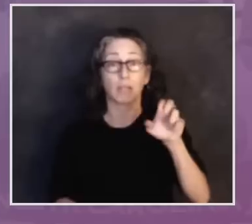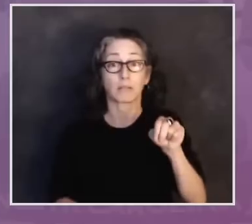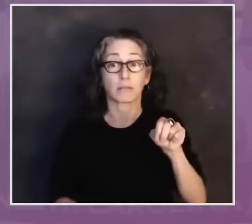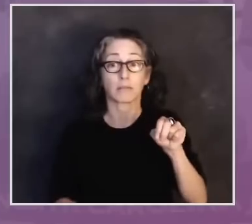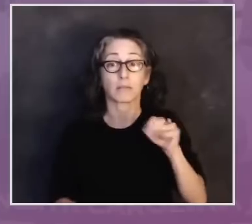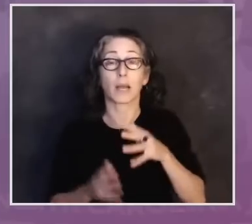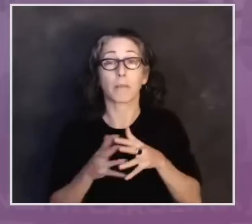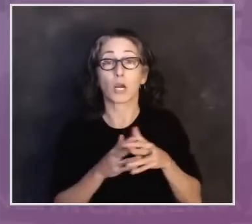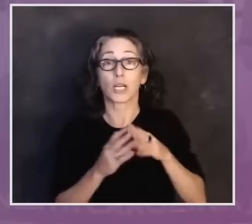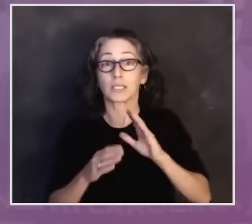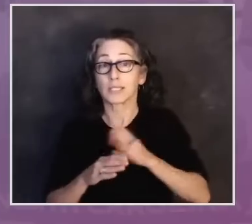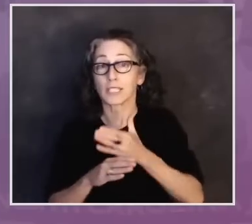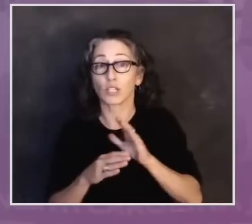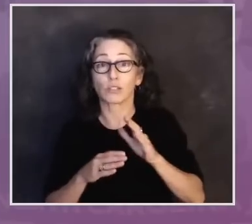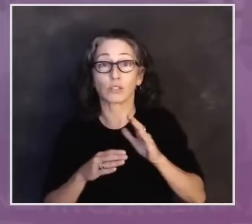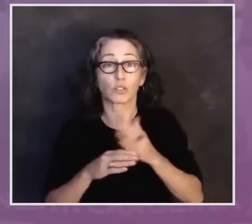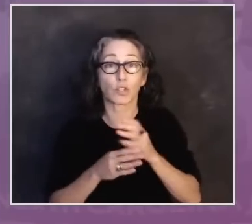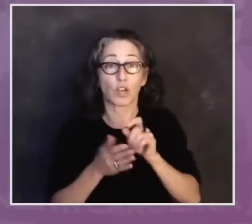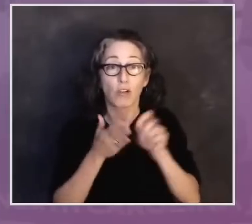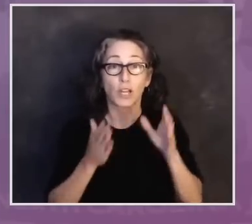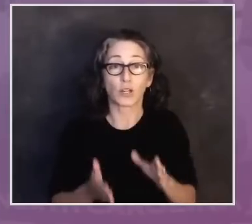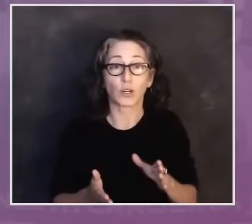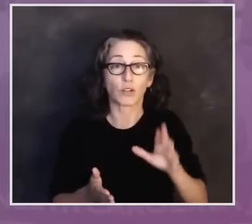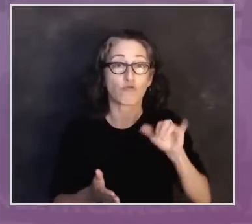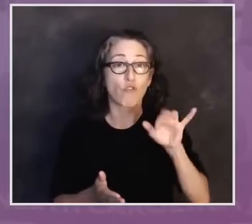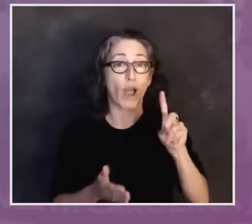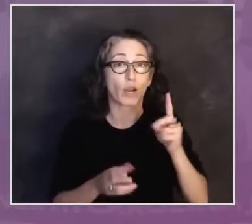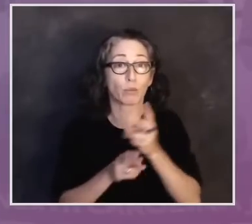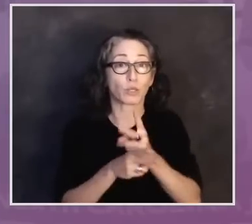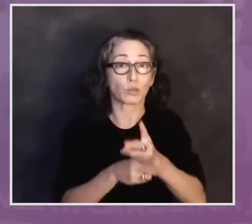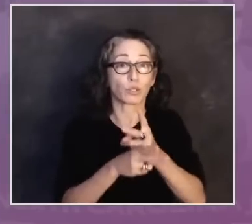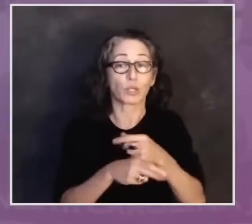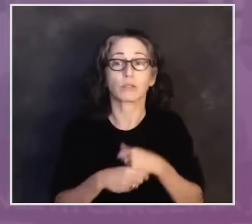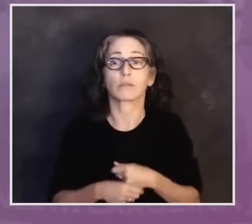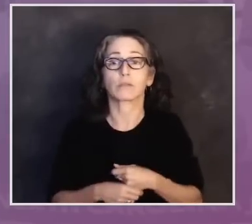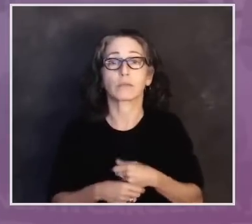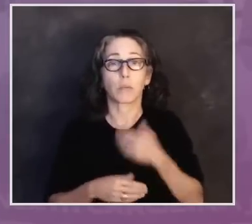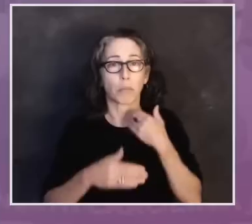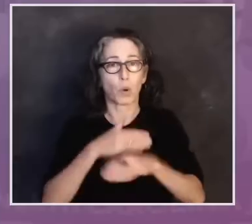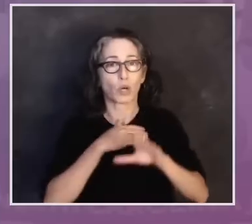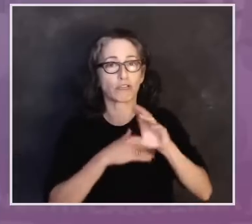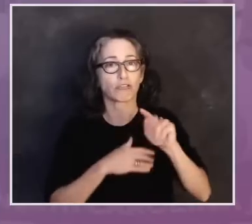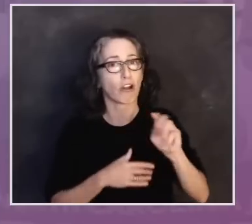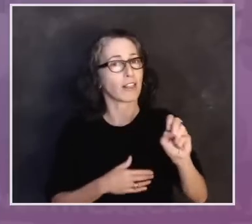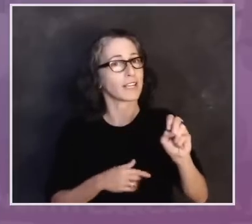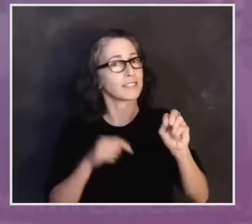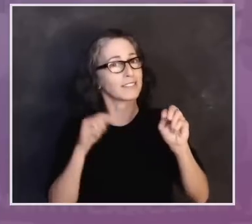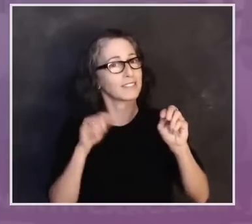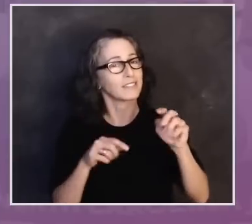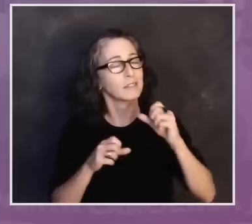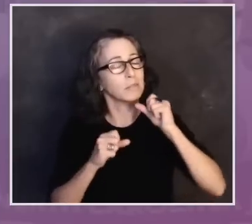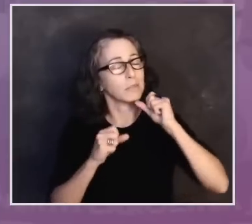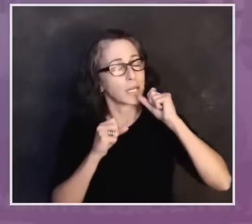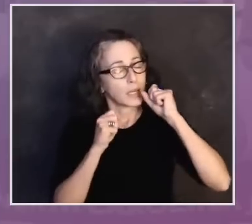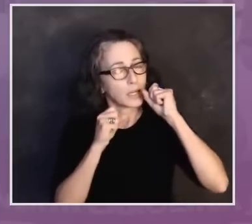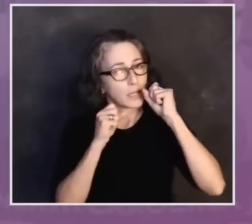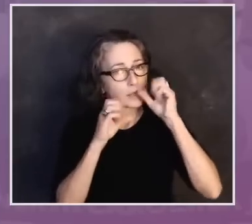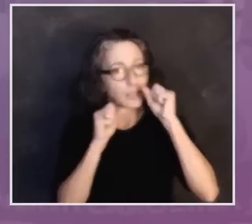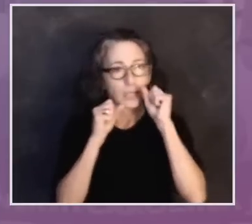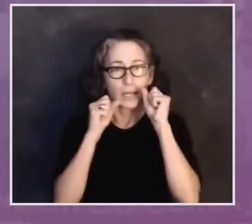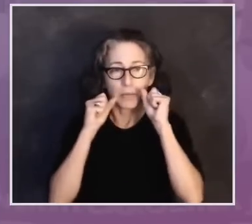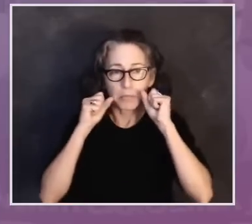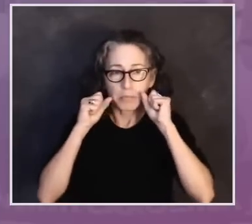THERE IN THAT PLACE.